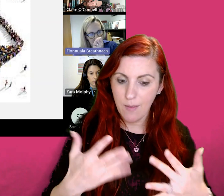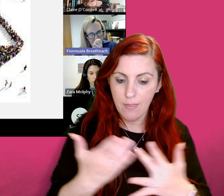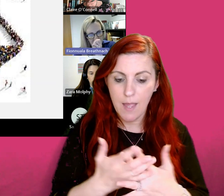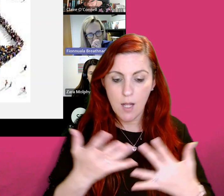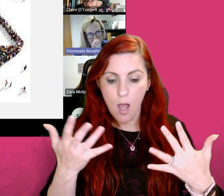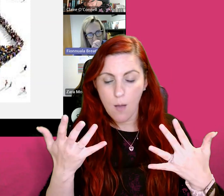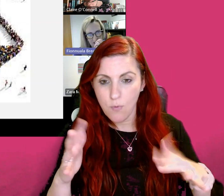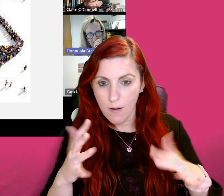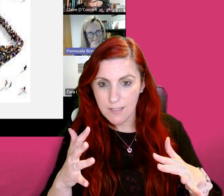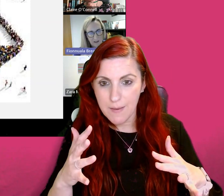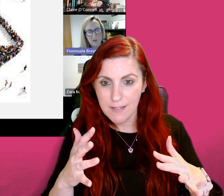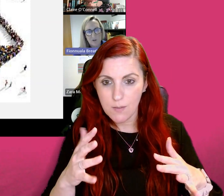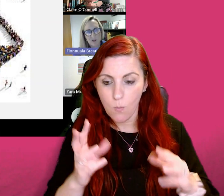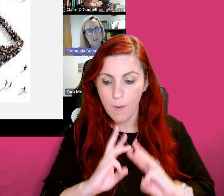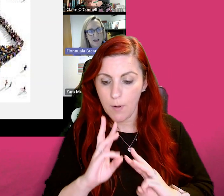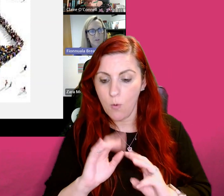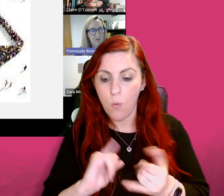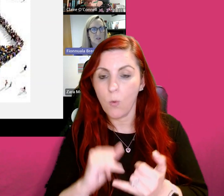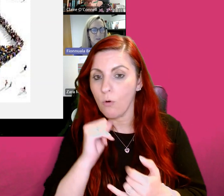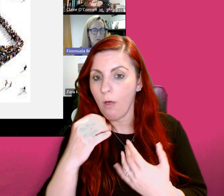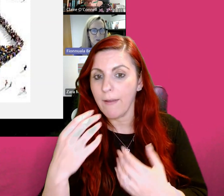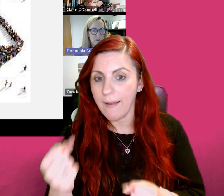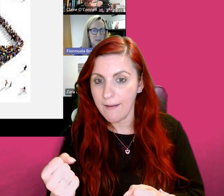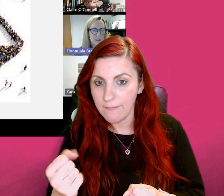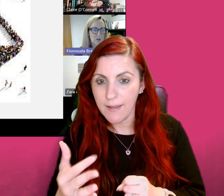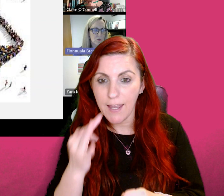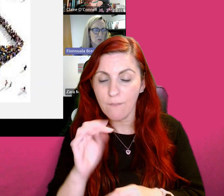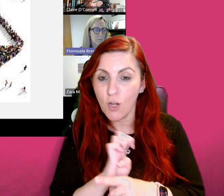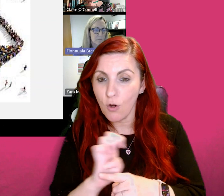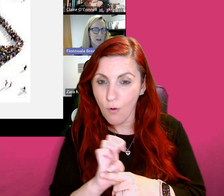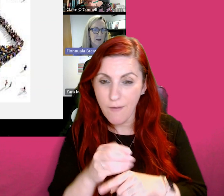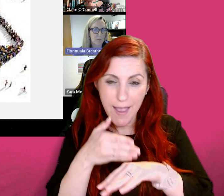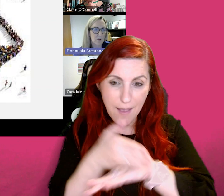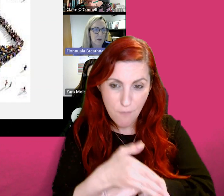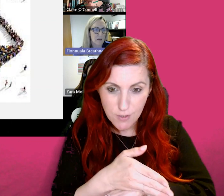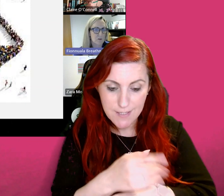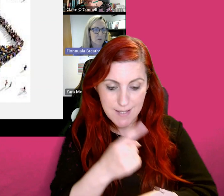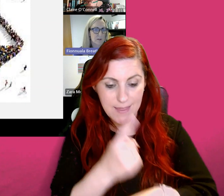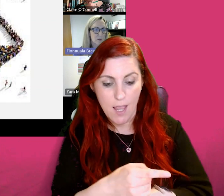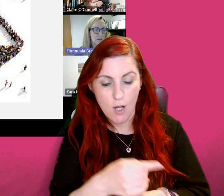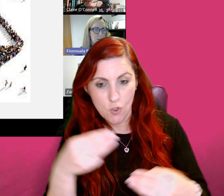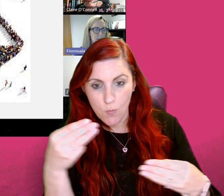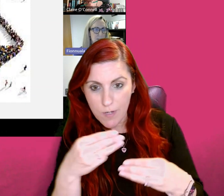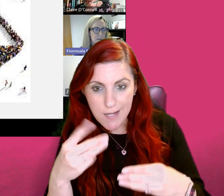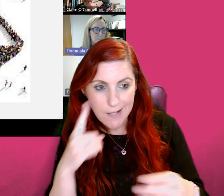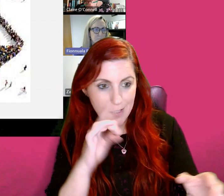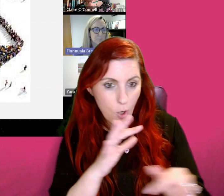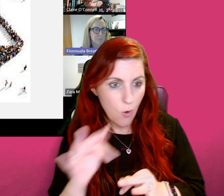women without diabetes if sufficient effort is afforded to um looking after these pregnancies and